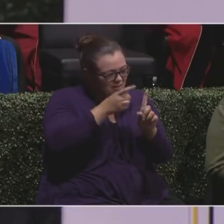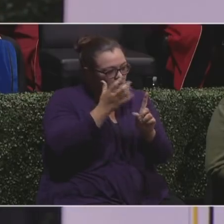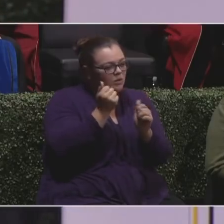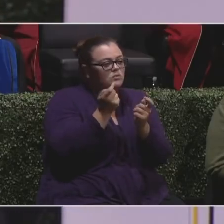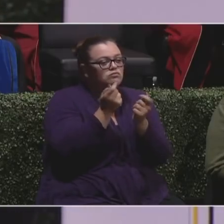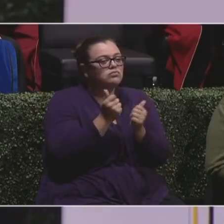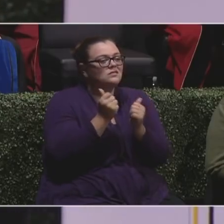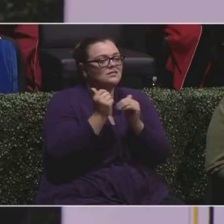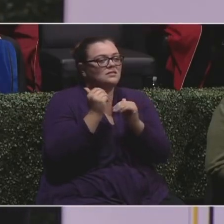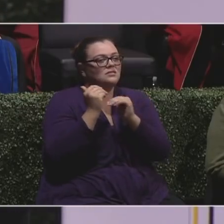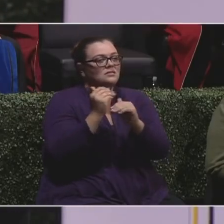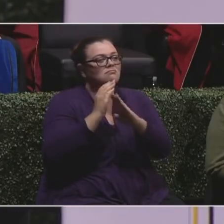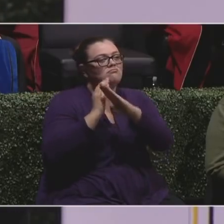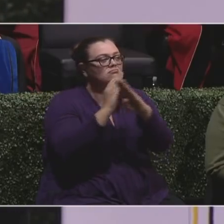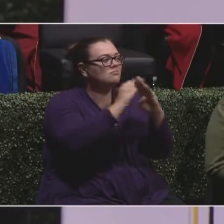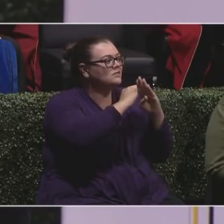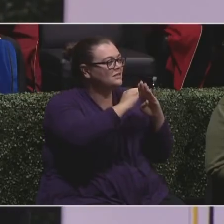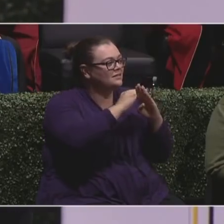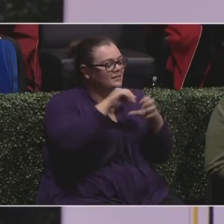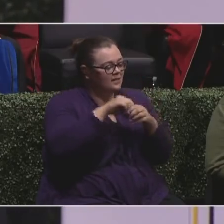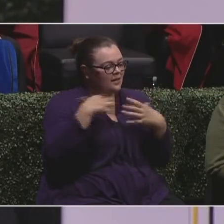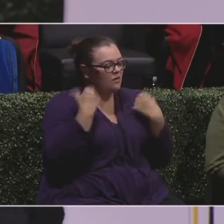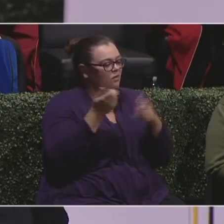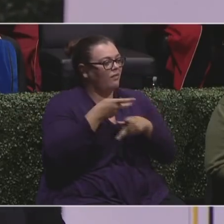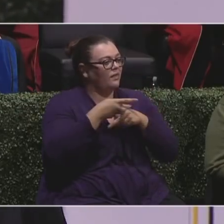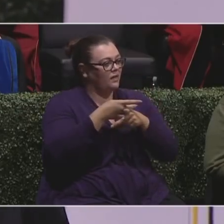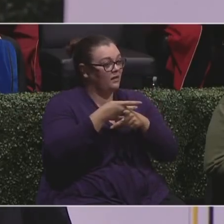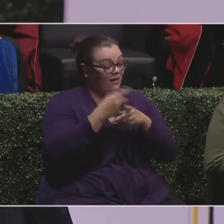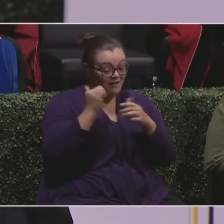LOOKING AT WAYS OF IMPROVING HEALTH CARE SERVICES TO WORKING CLASS COMMUNITIES OF